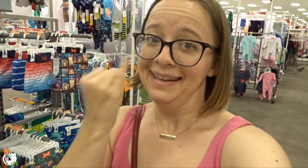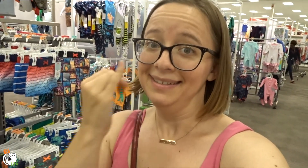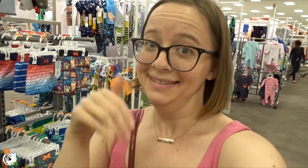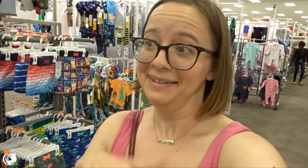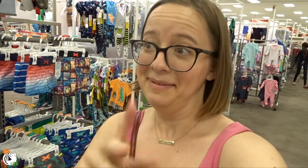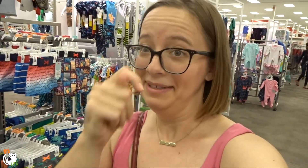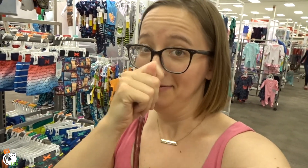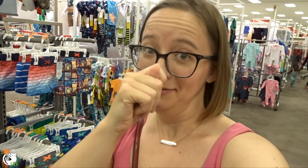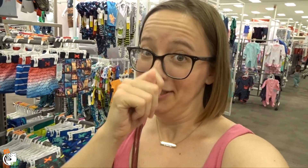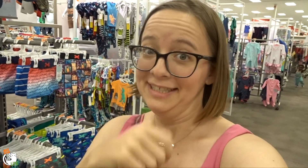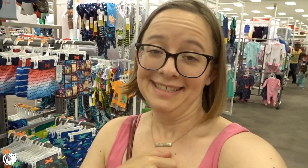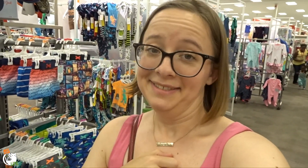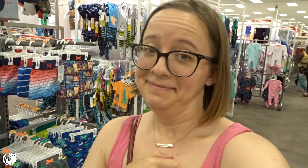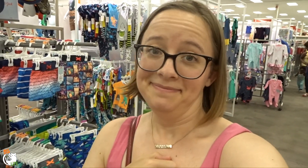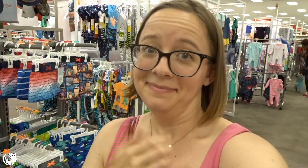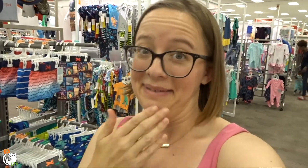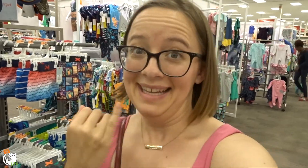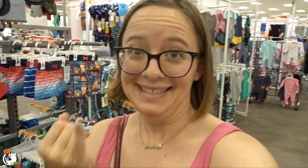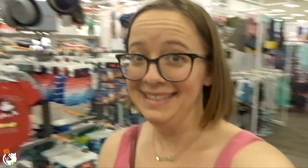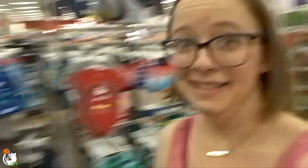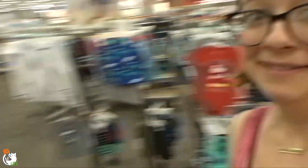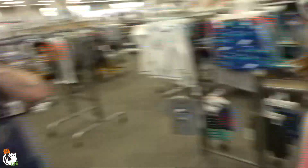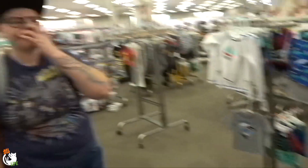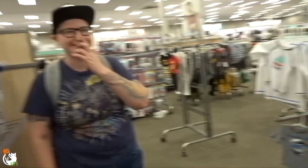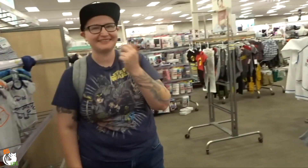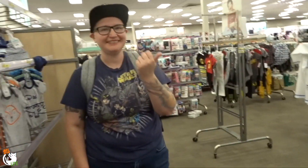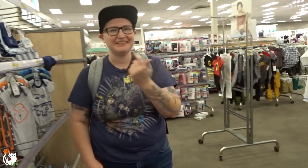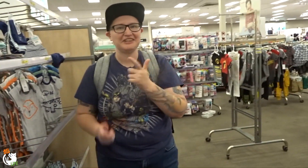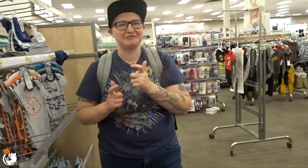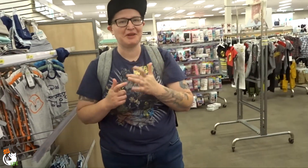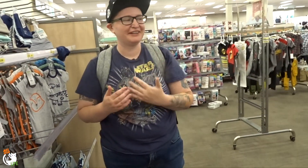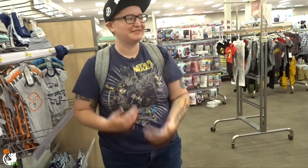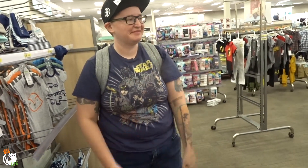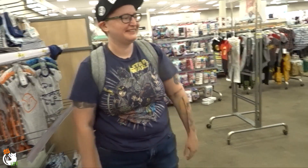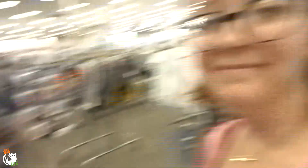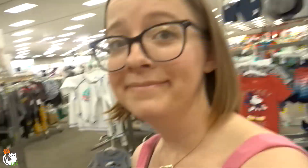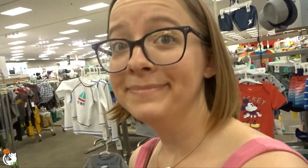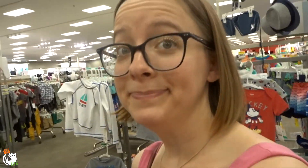Bad idea coming into Target. Bad idea! It's all small anyways.